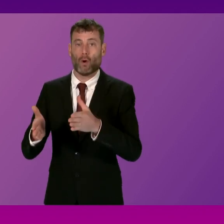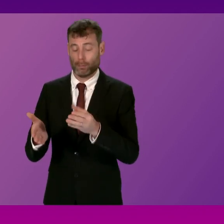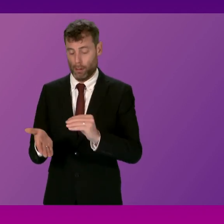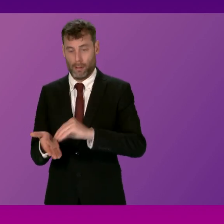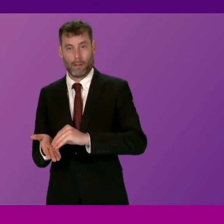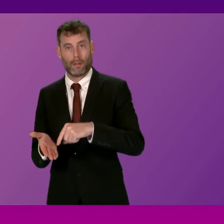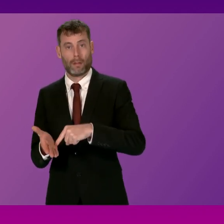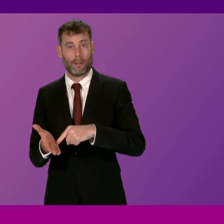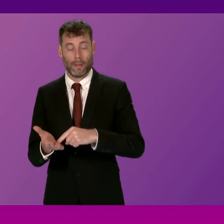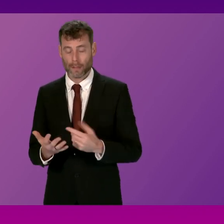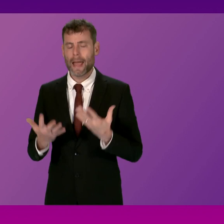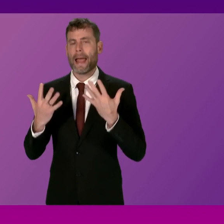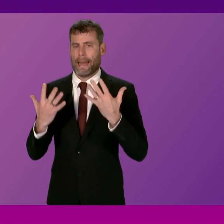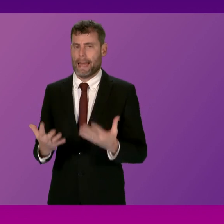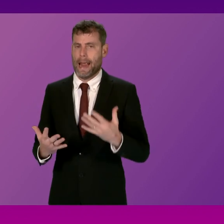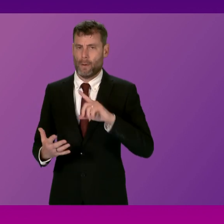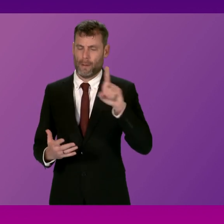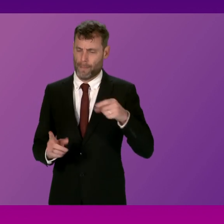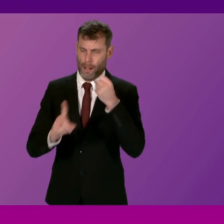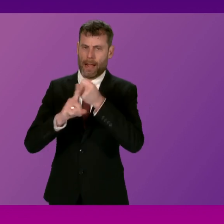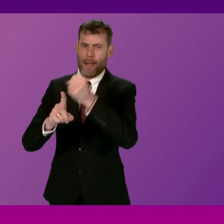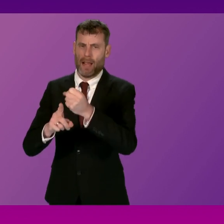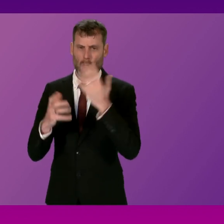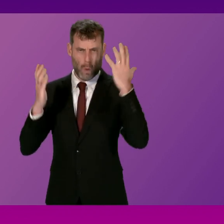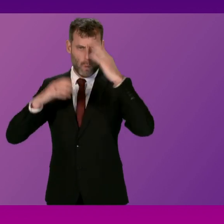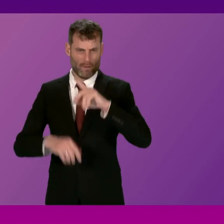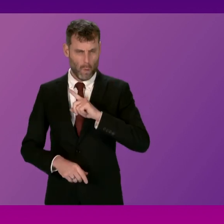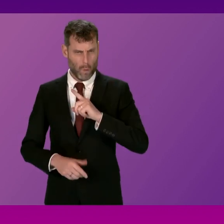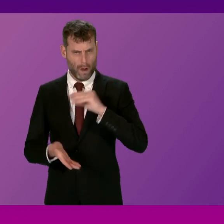Campaigners are raising such concerns because they want our human rights legislation to